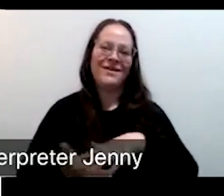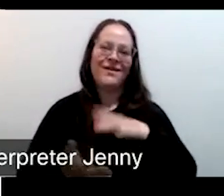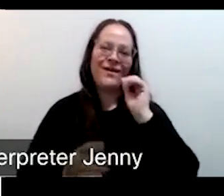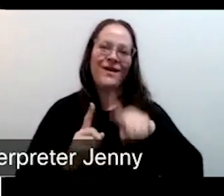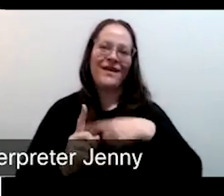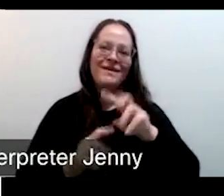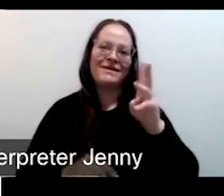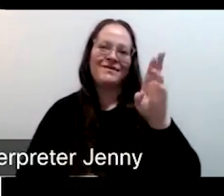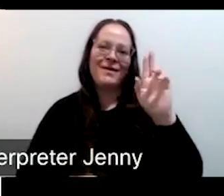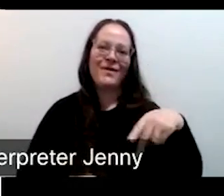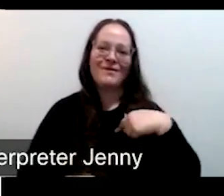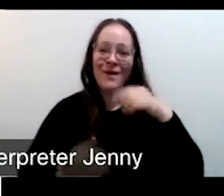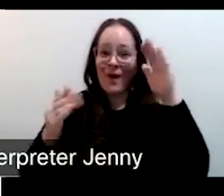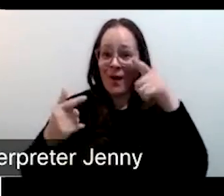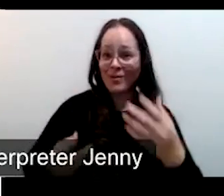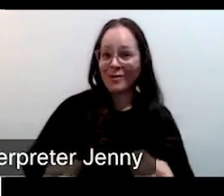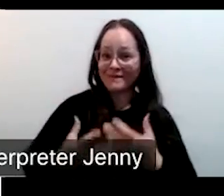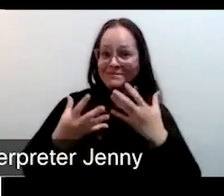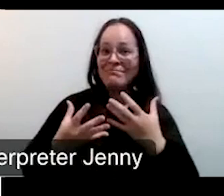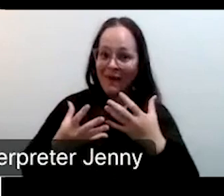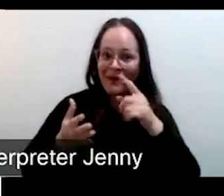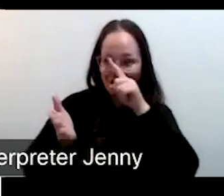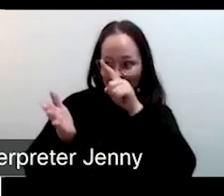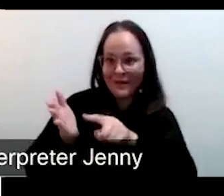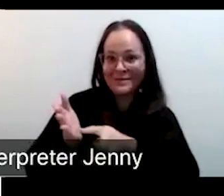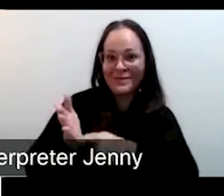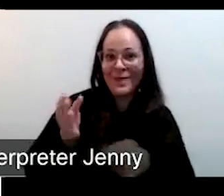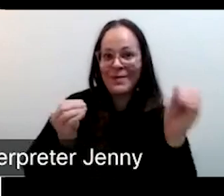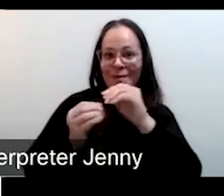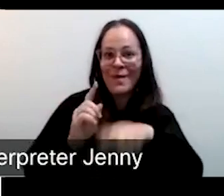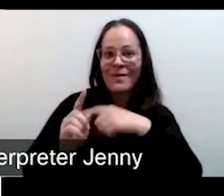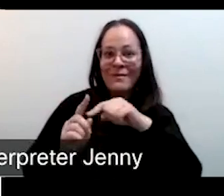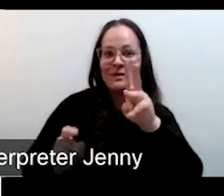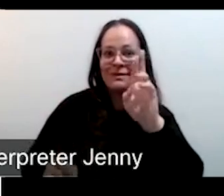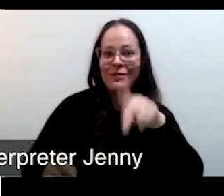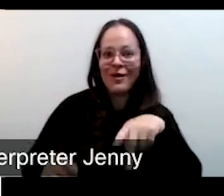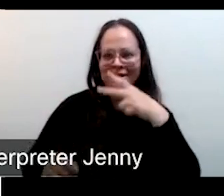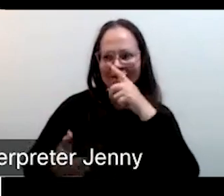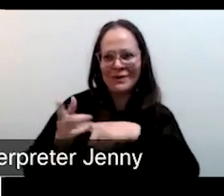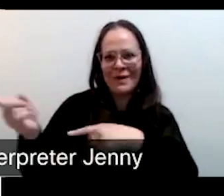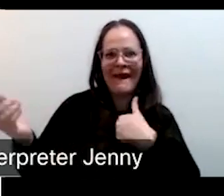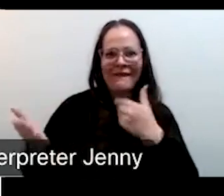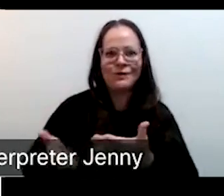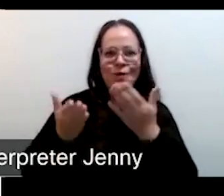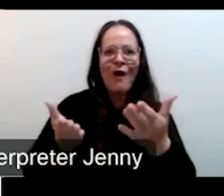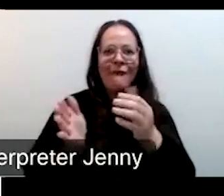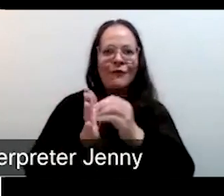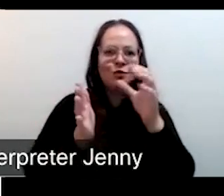We hope it’s inspired you to explore the WRP and check out everything it has to offer students and recent graduates with disabilities.